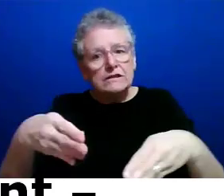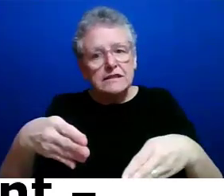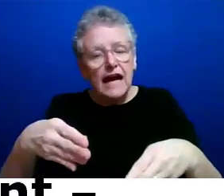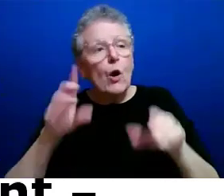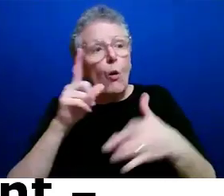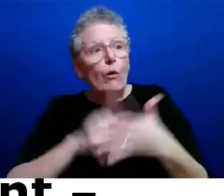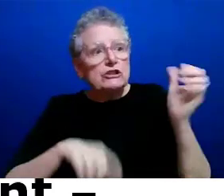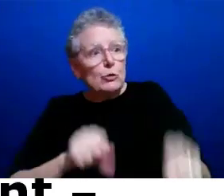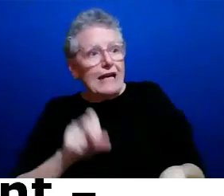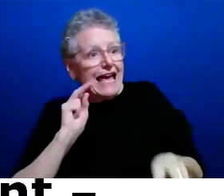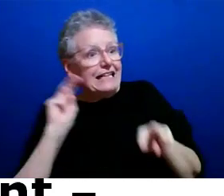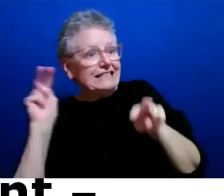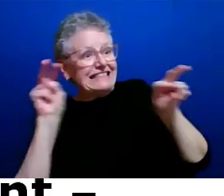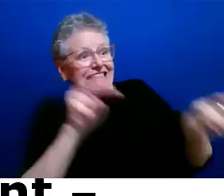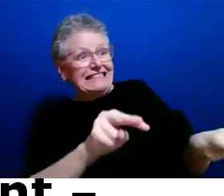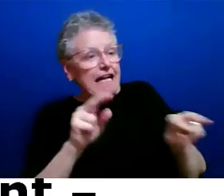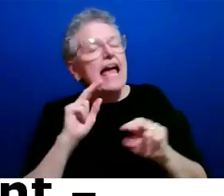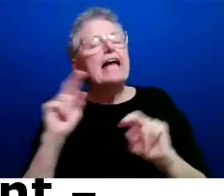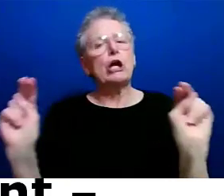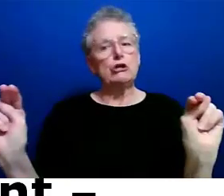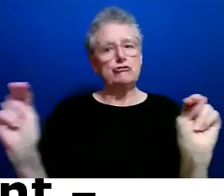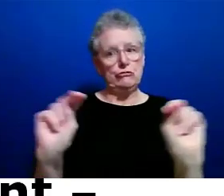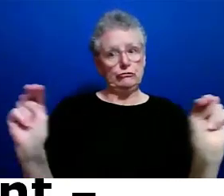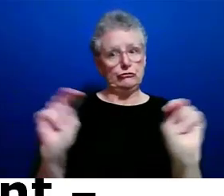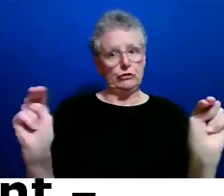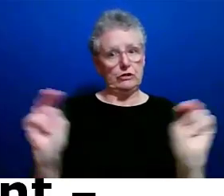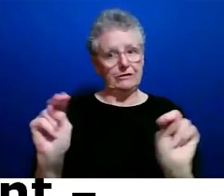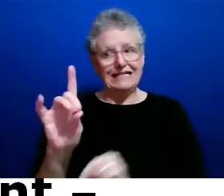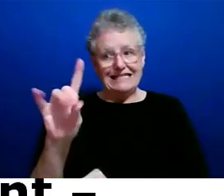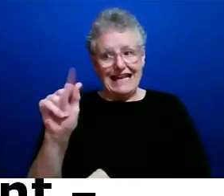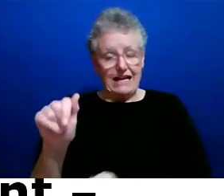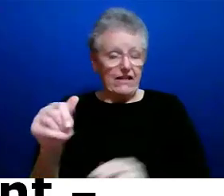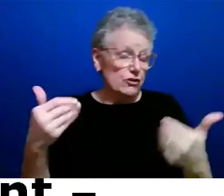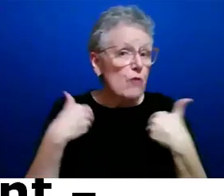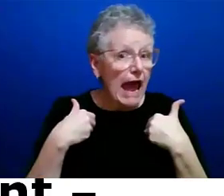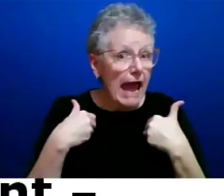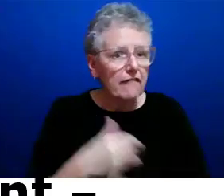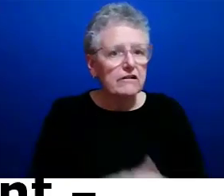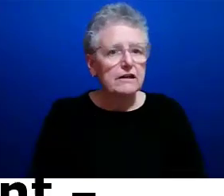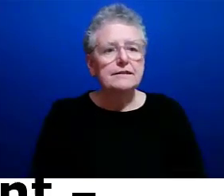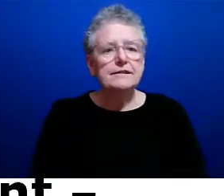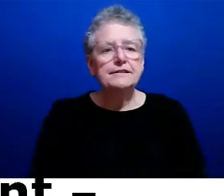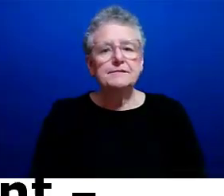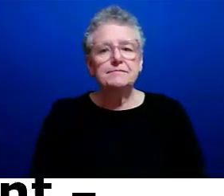and objective data that you have.